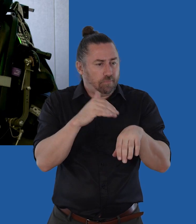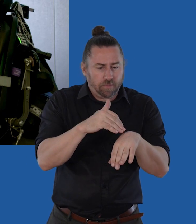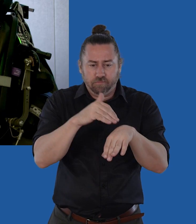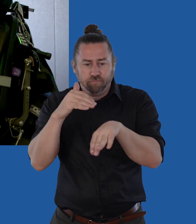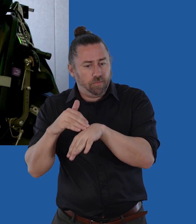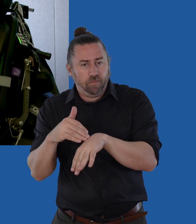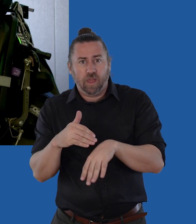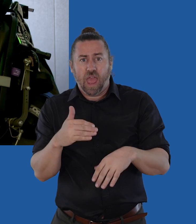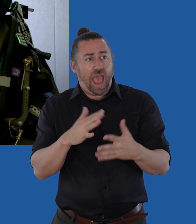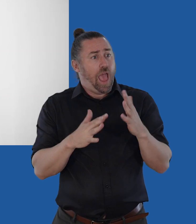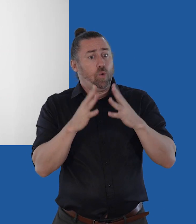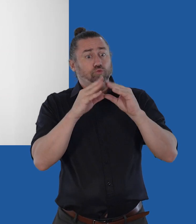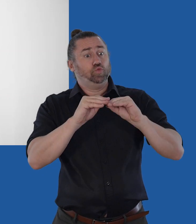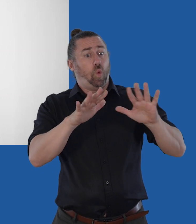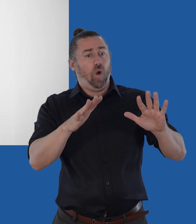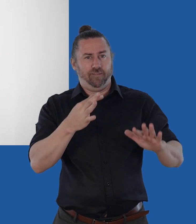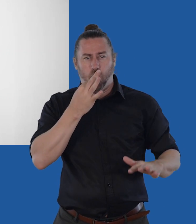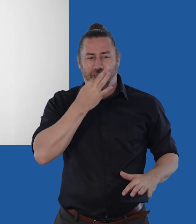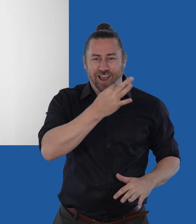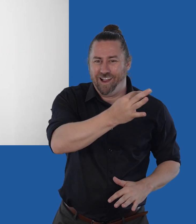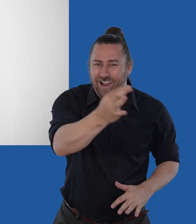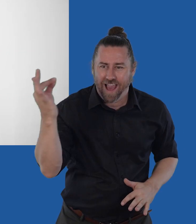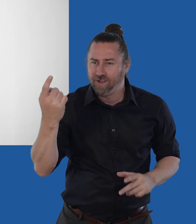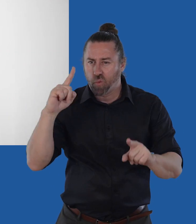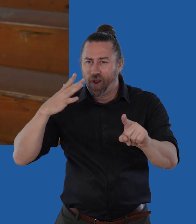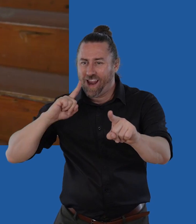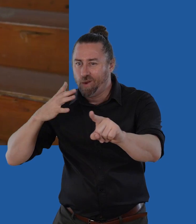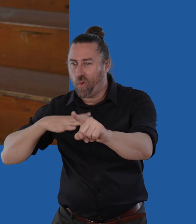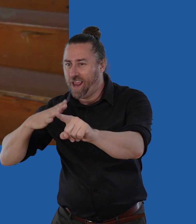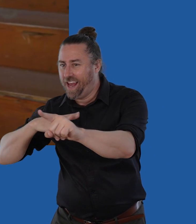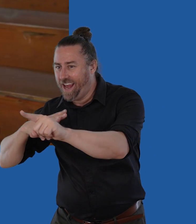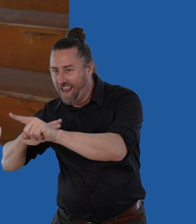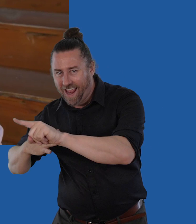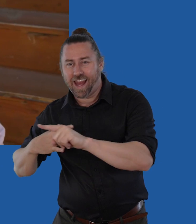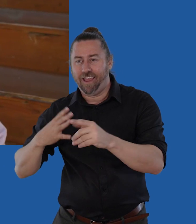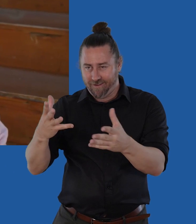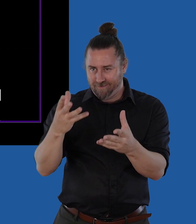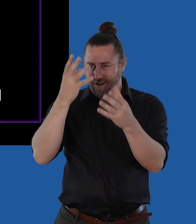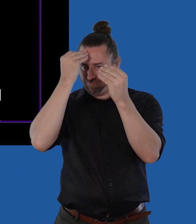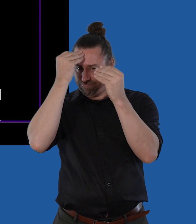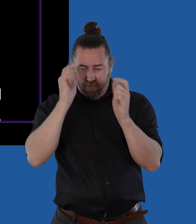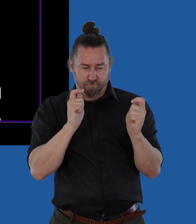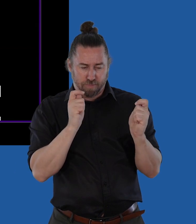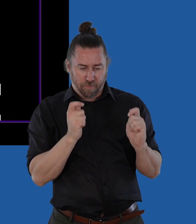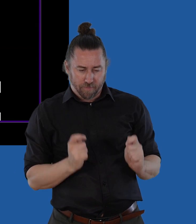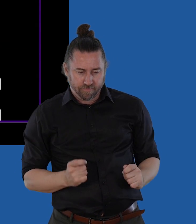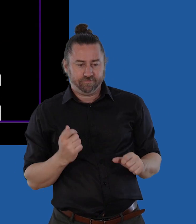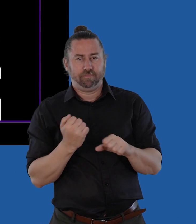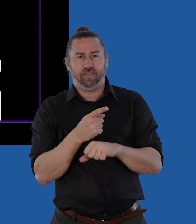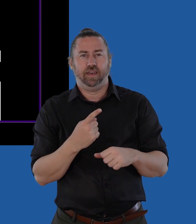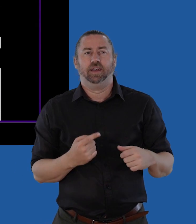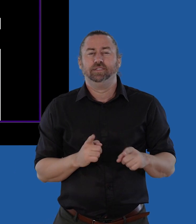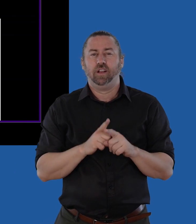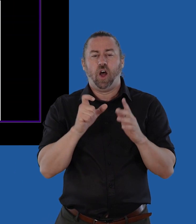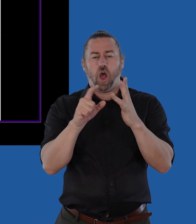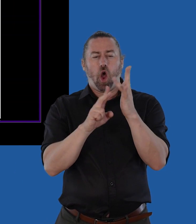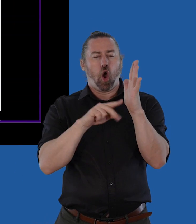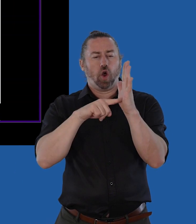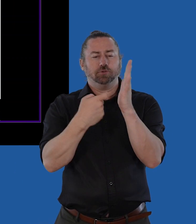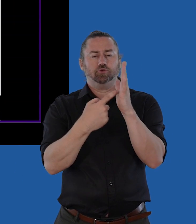with the community of people that we're trying to serve. We heard the contrast themes were kind of like a hammer.